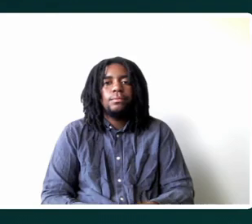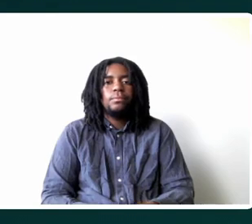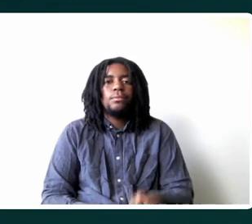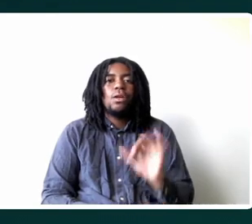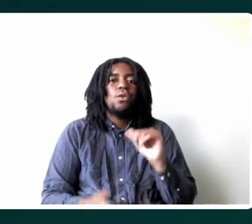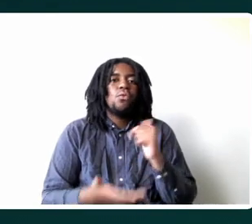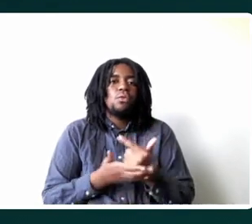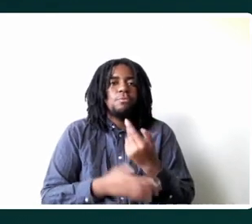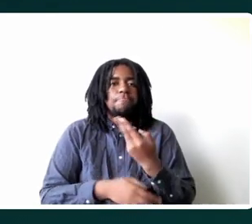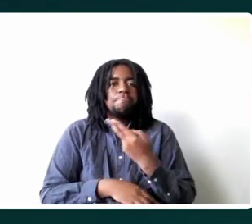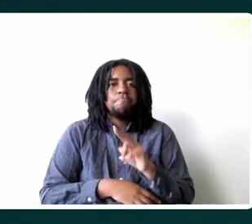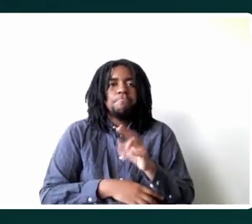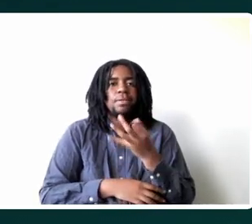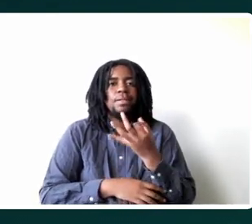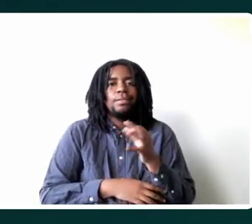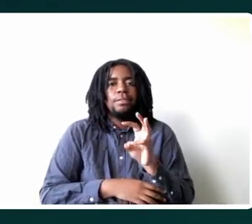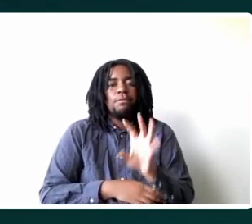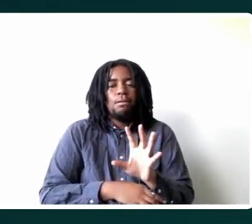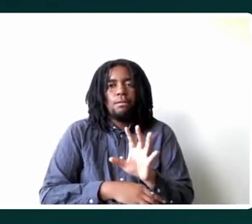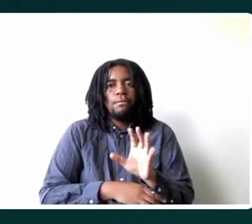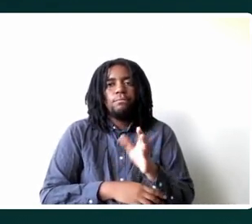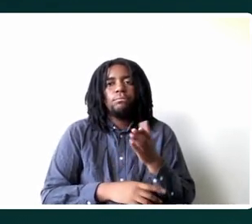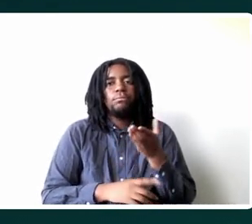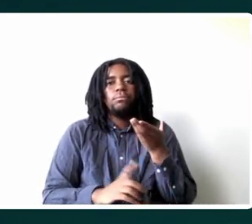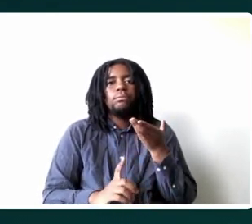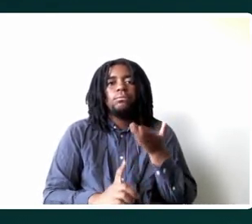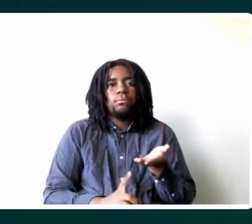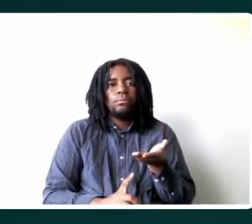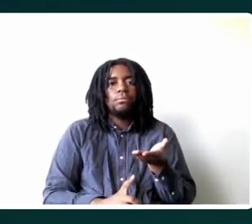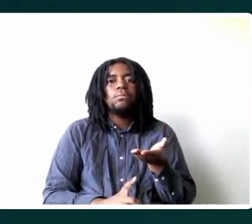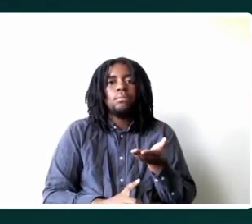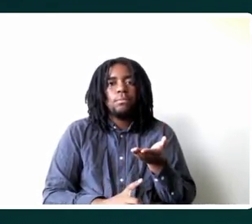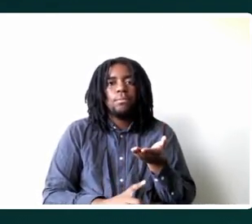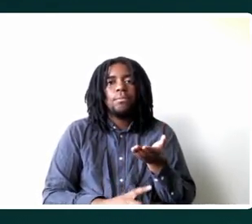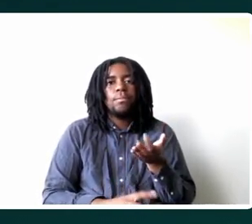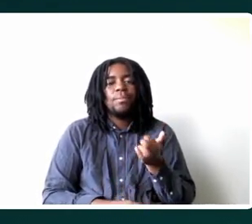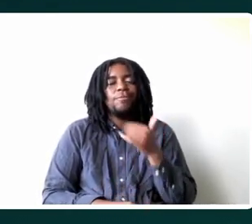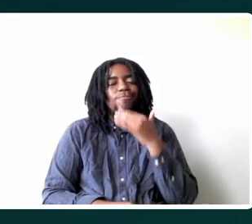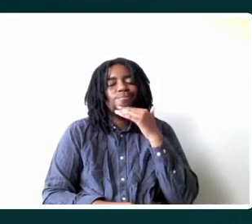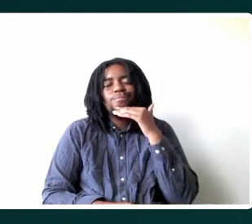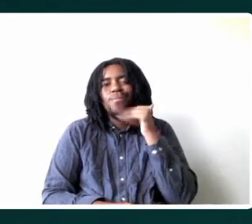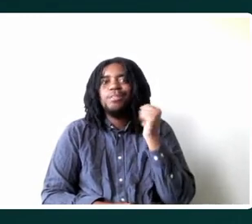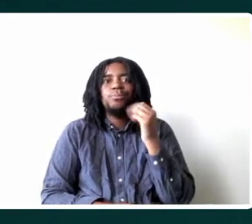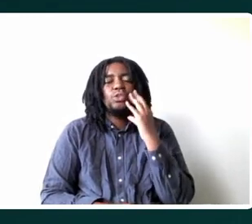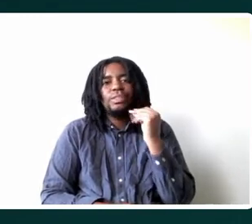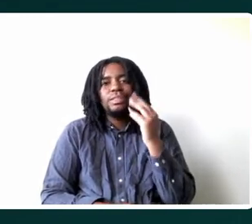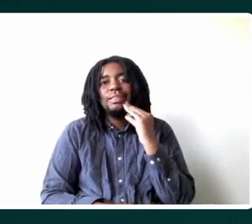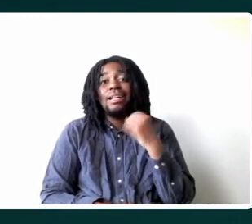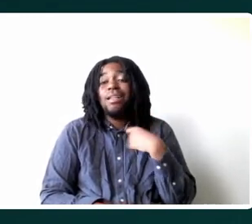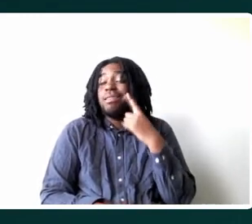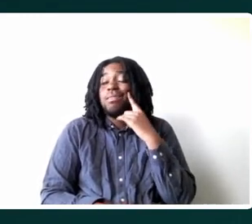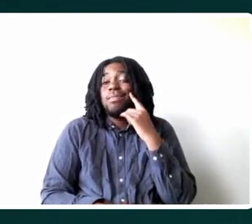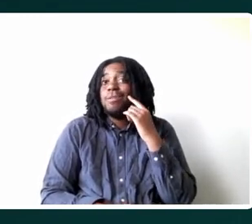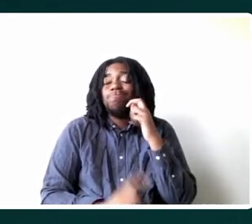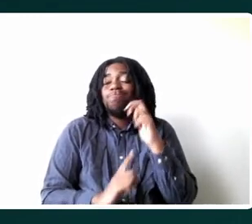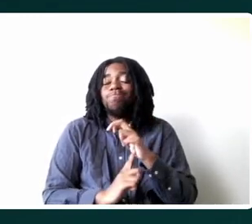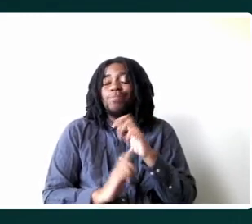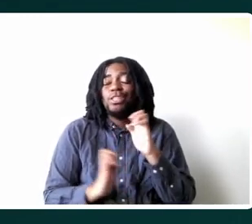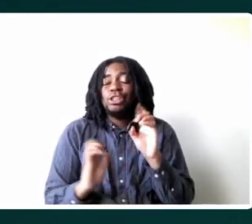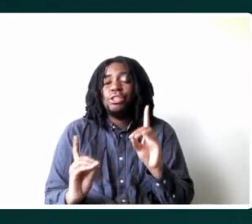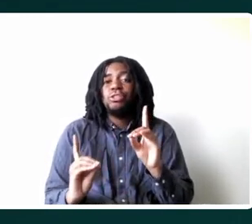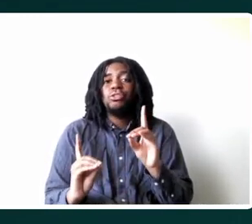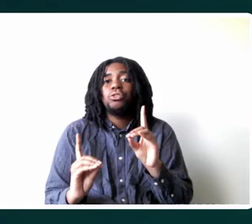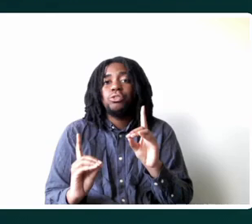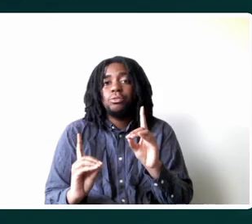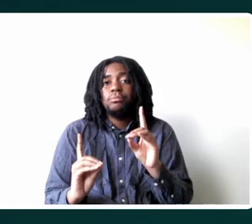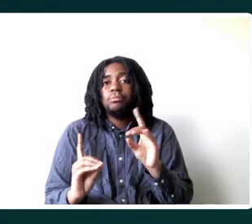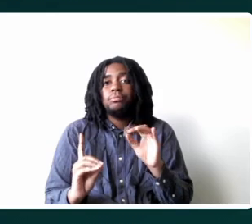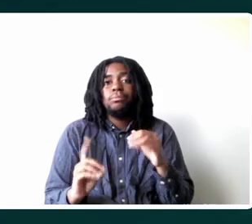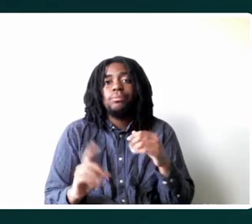at Howard, I had the best experience and I think the best education that anyone could have. I mean,